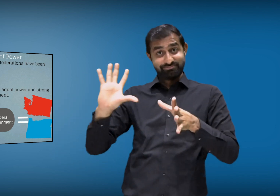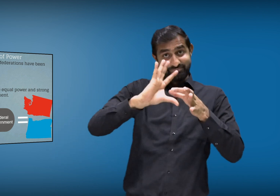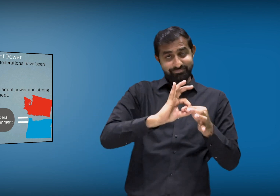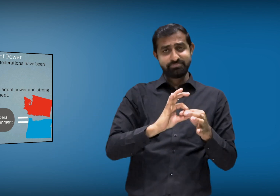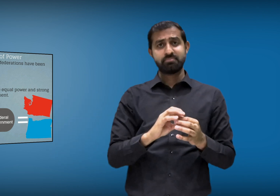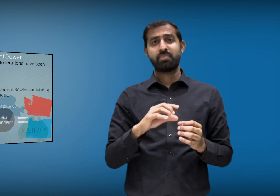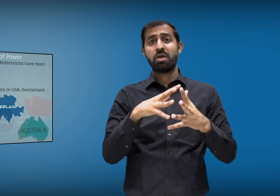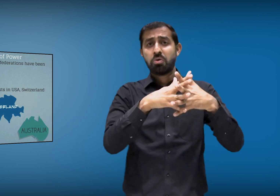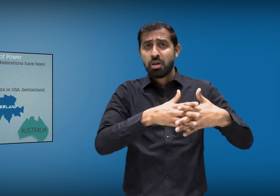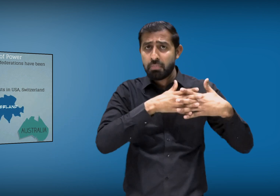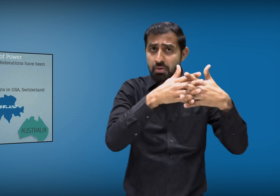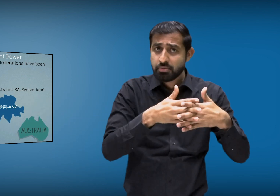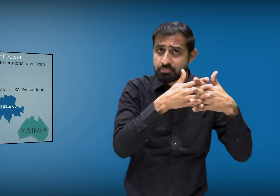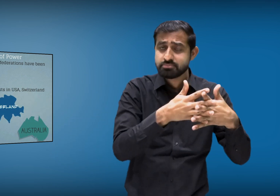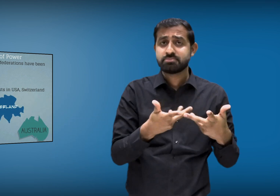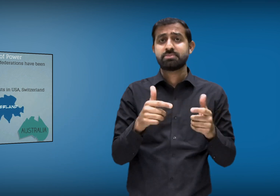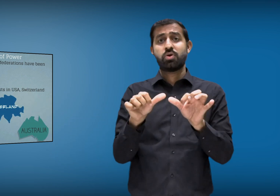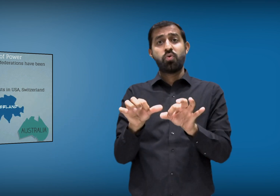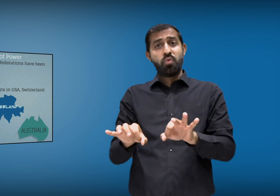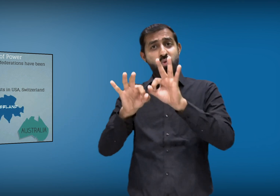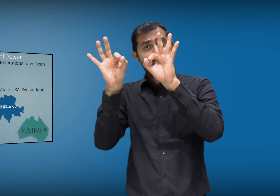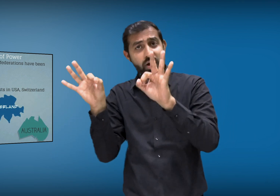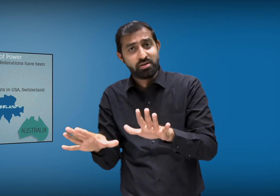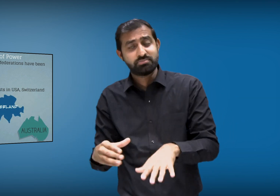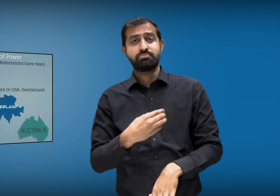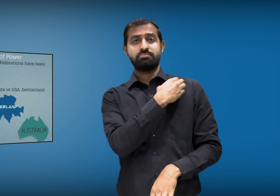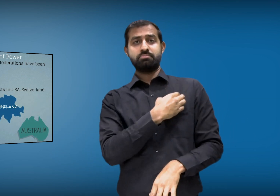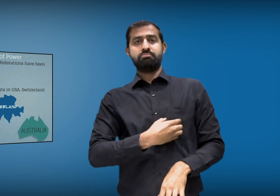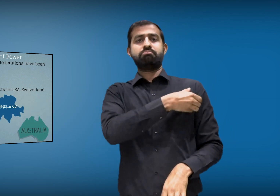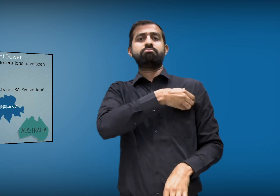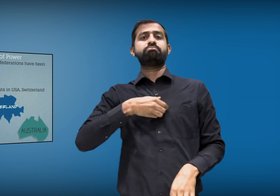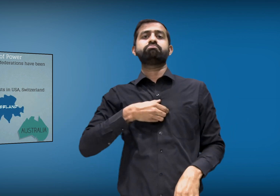Together. In the same way United States of America, Australia and Switzerland